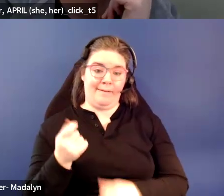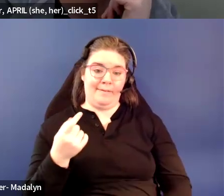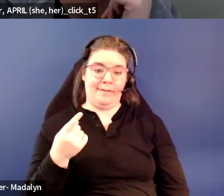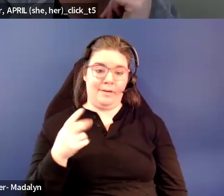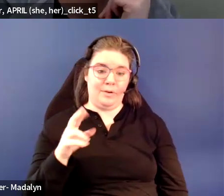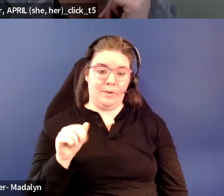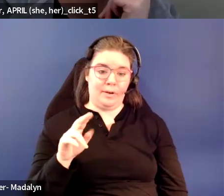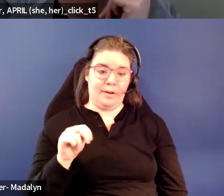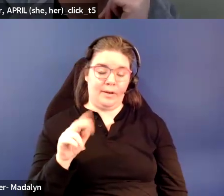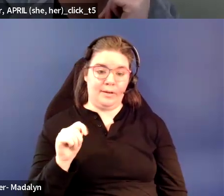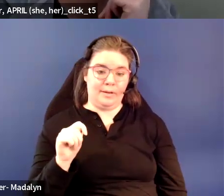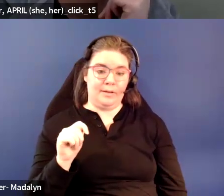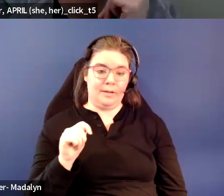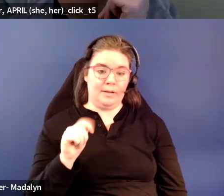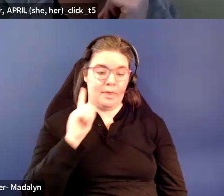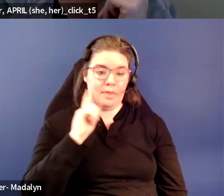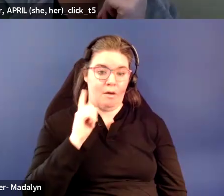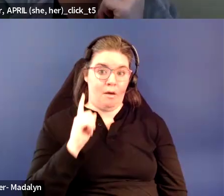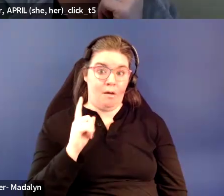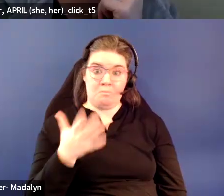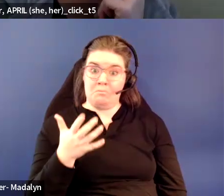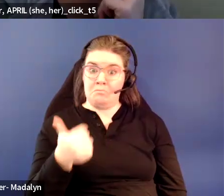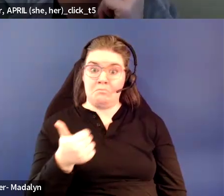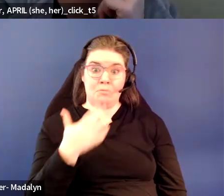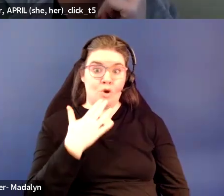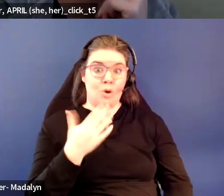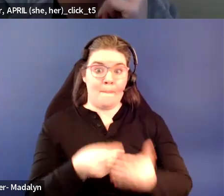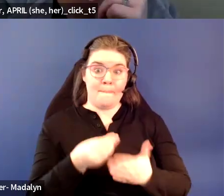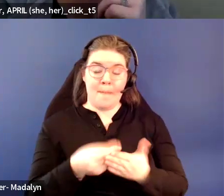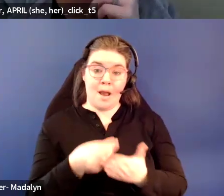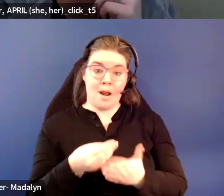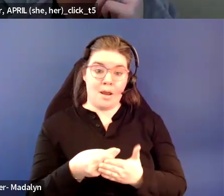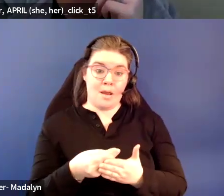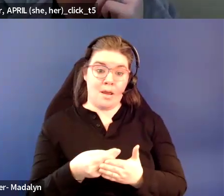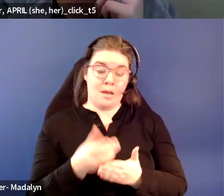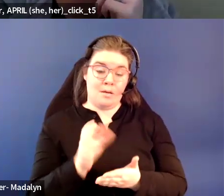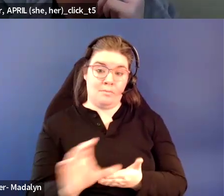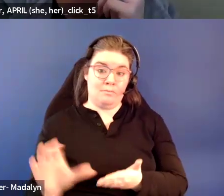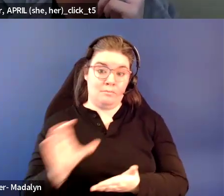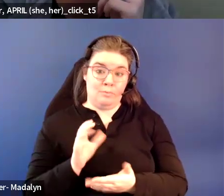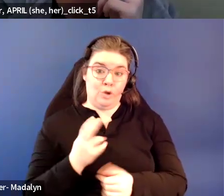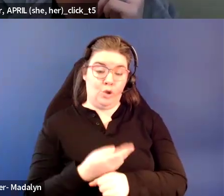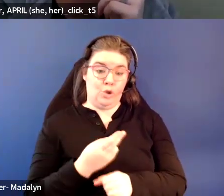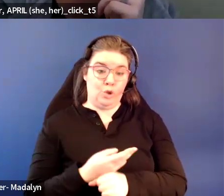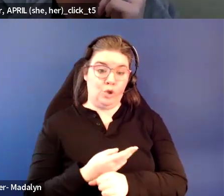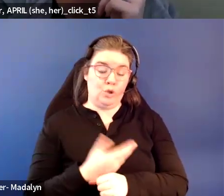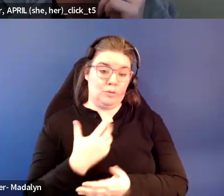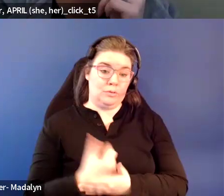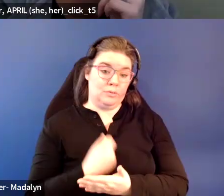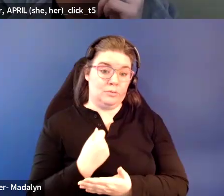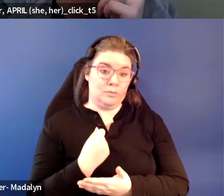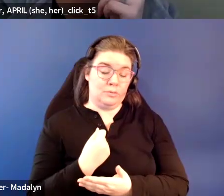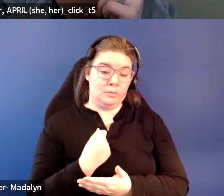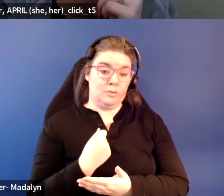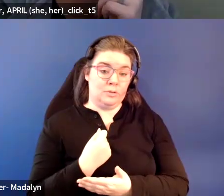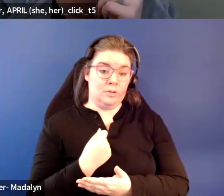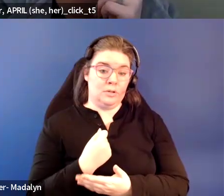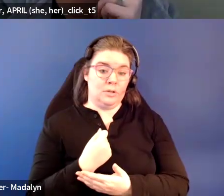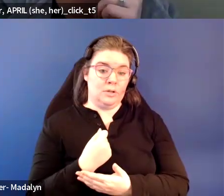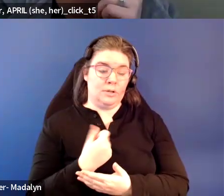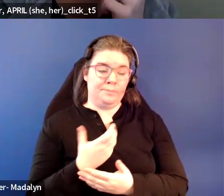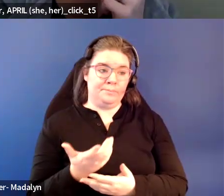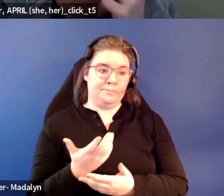Carolyn Grawi: thought to be, we thought, gonna be good money to come back in that we would be making good use of because we could do good with it. And while we're